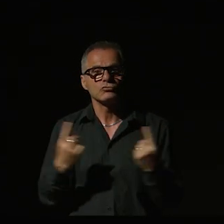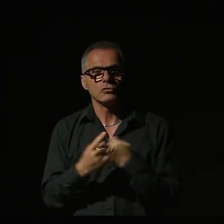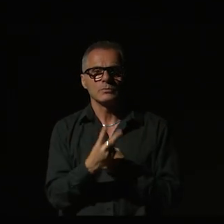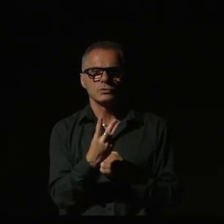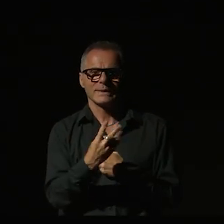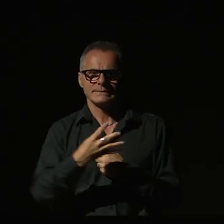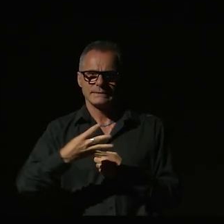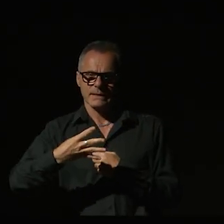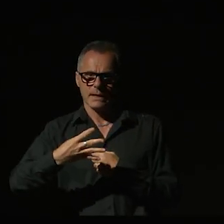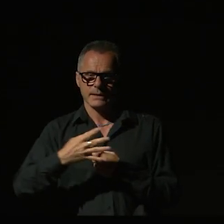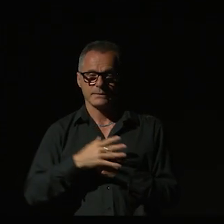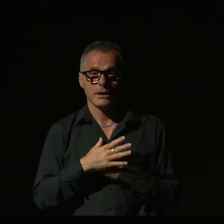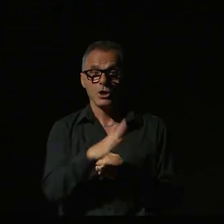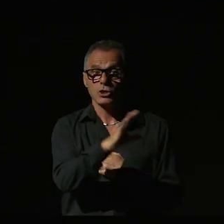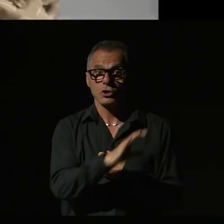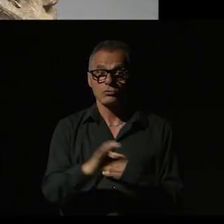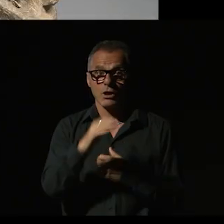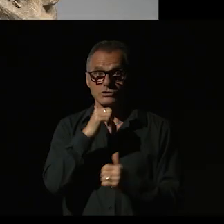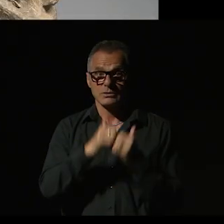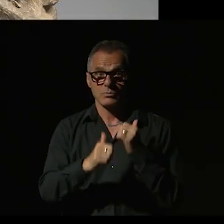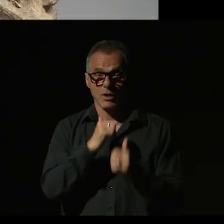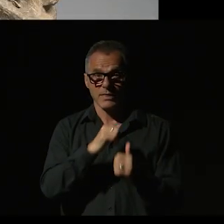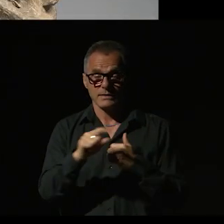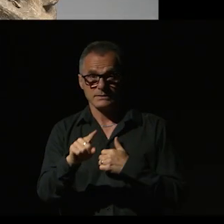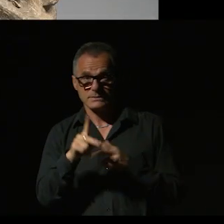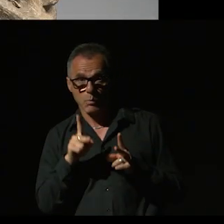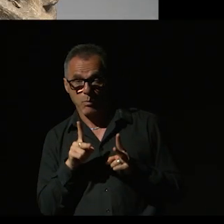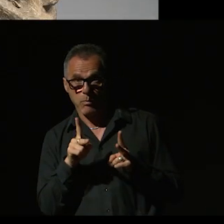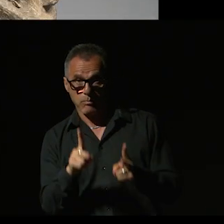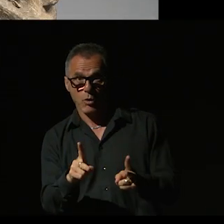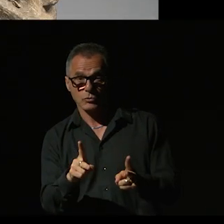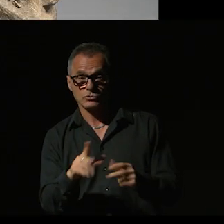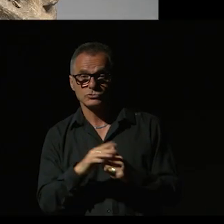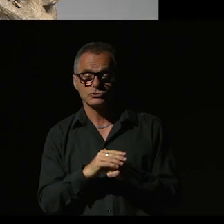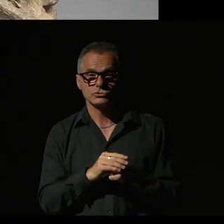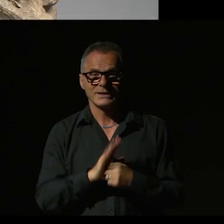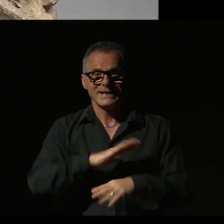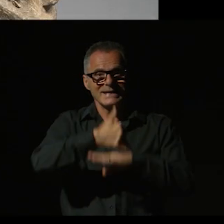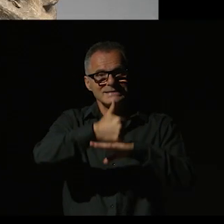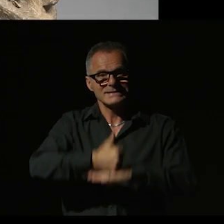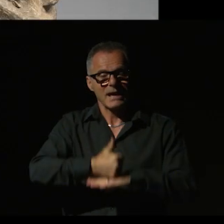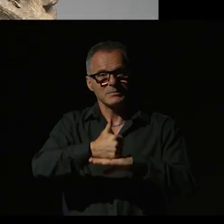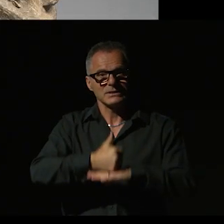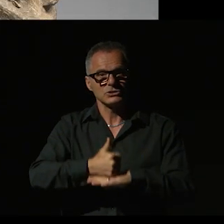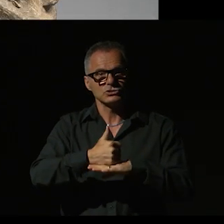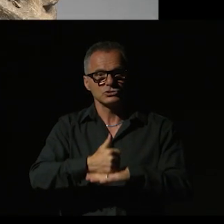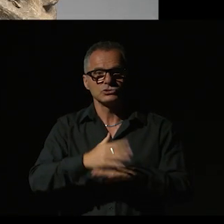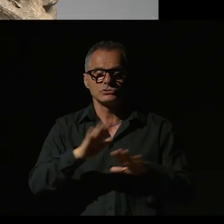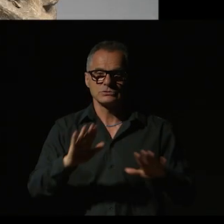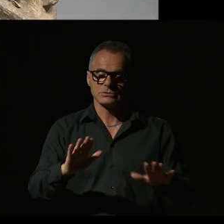The Carracci's approach to Classical sculpture also established potentially a precedence for Gian Lorenzo Bernini,